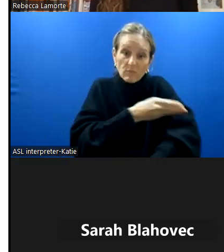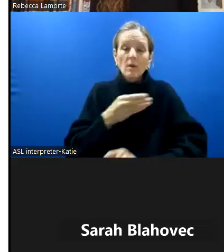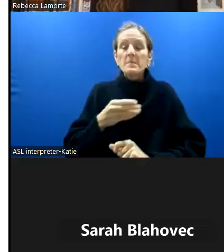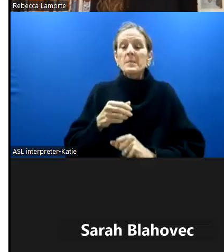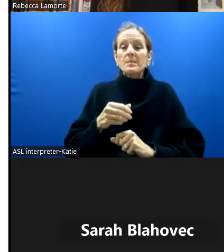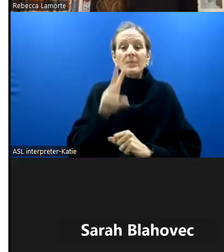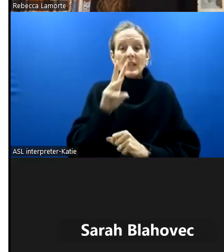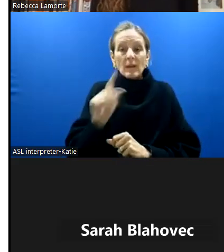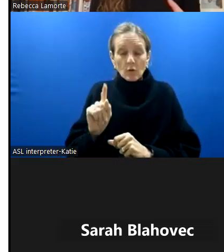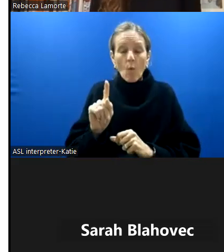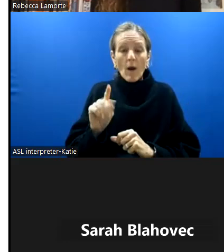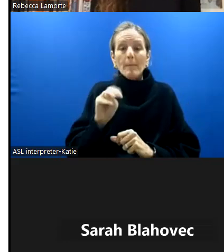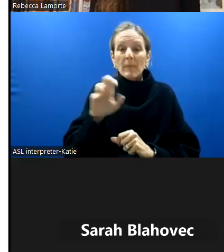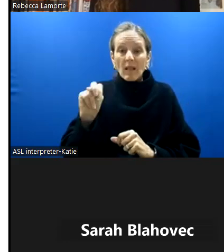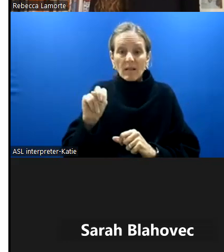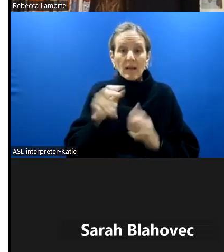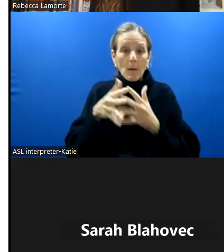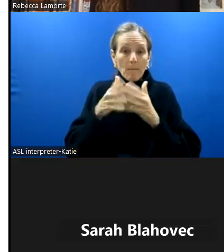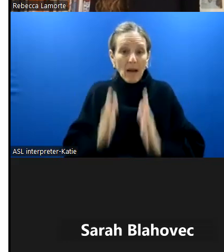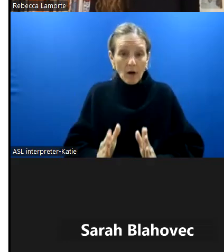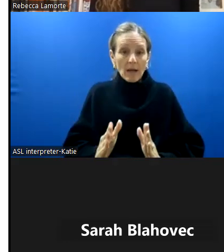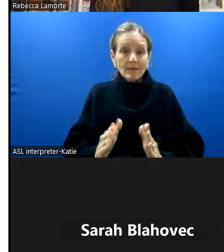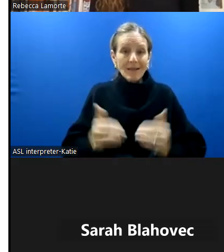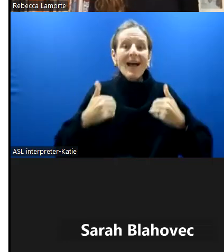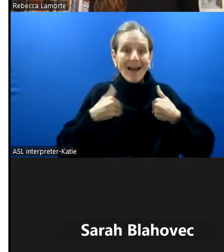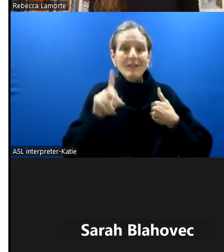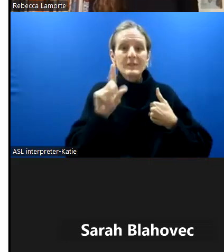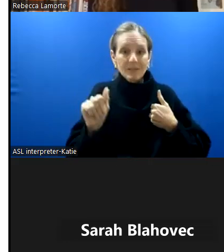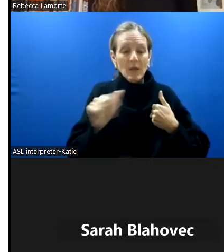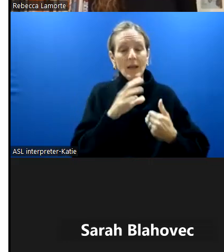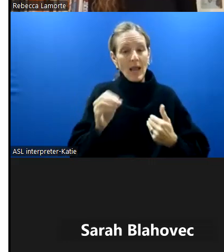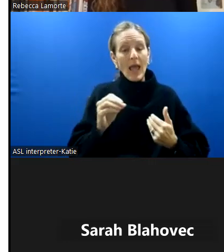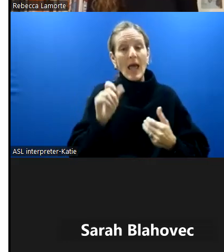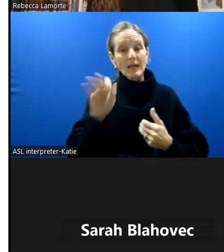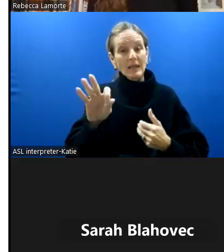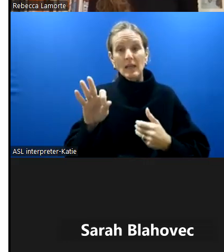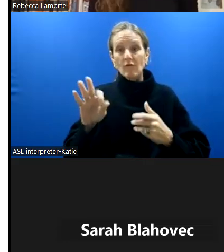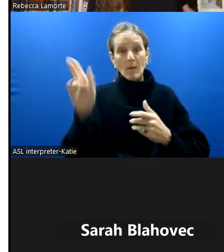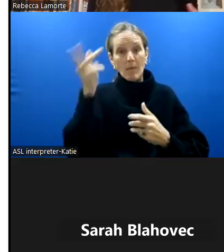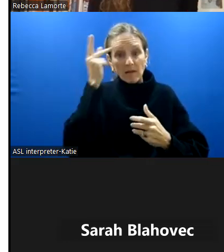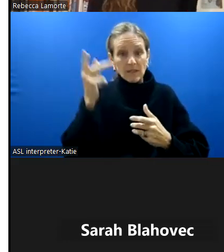have a voice in government, have a seat at the table in the halls of power where decisions are being made that too often harm us